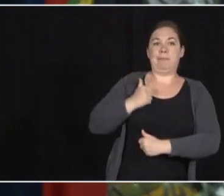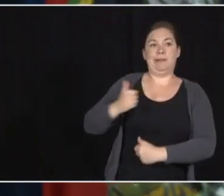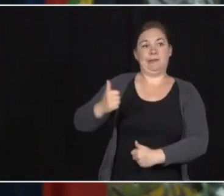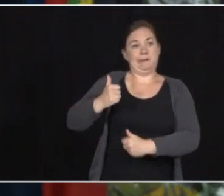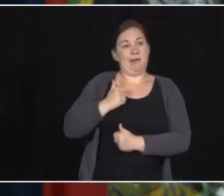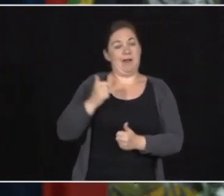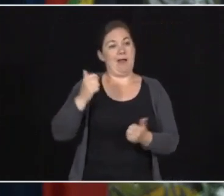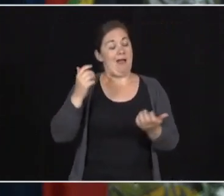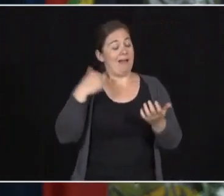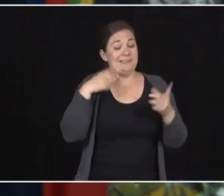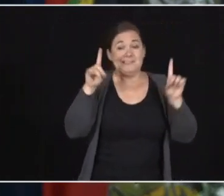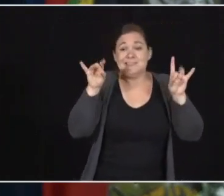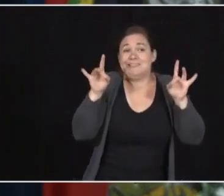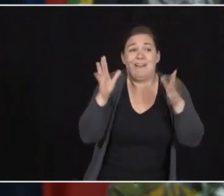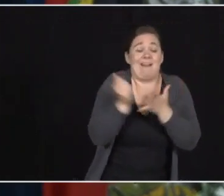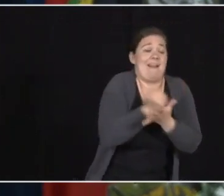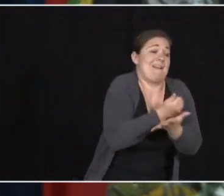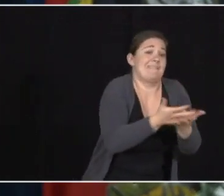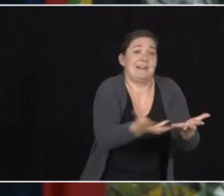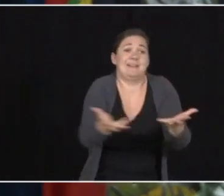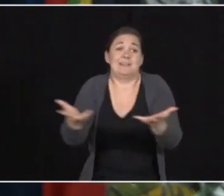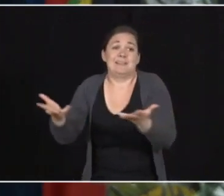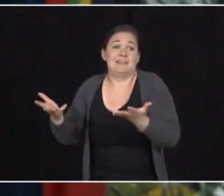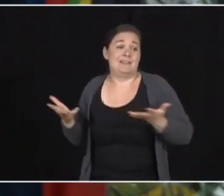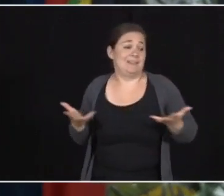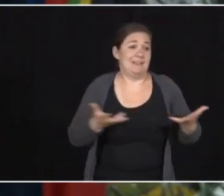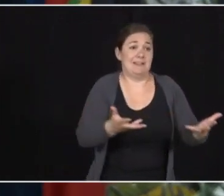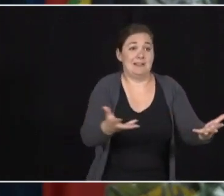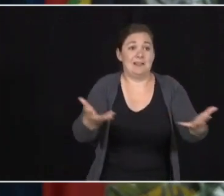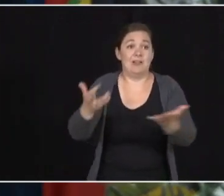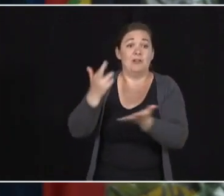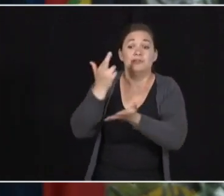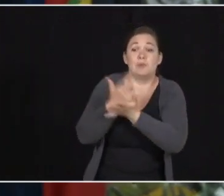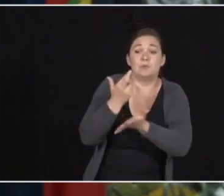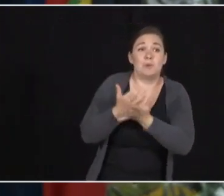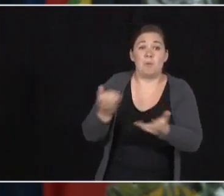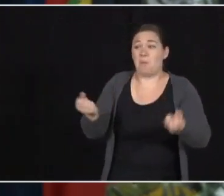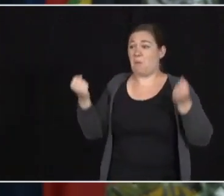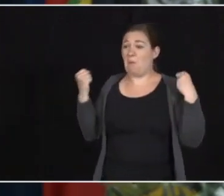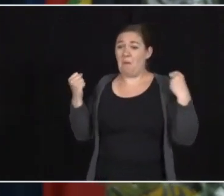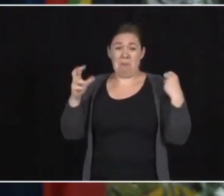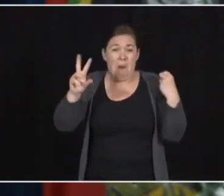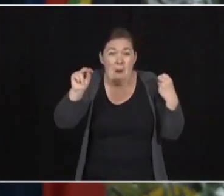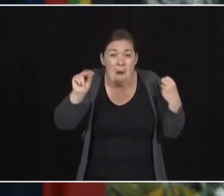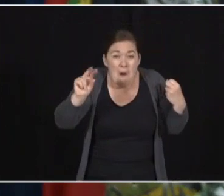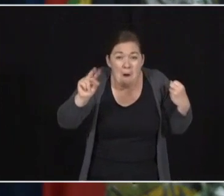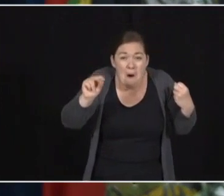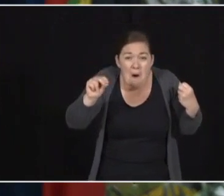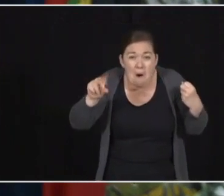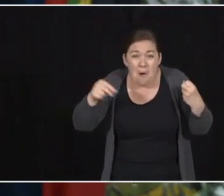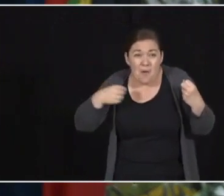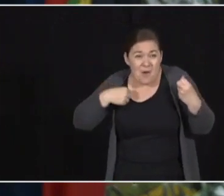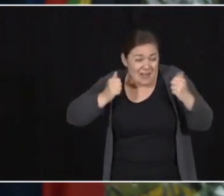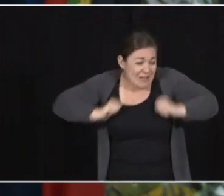We threw everything we could at them. It is not like we had extra resources and we were trying to get the unions in. We were doing everything we can.